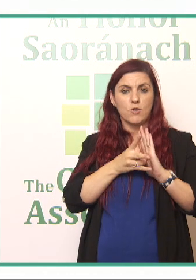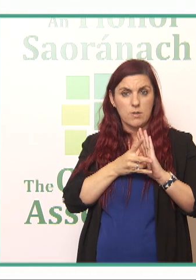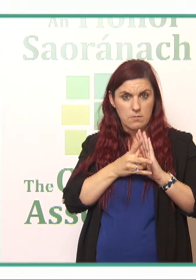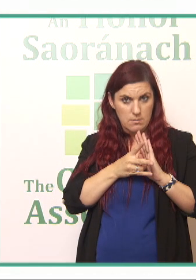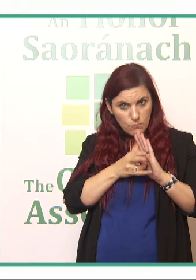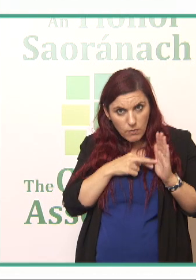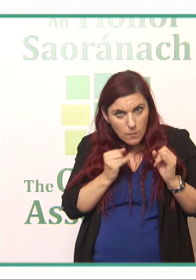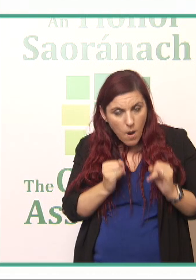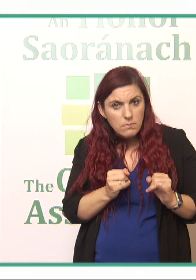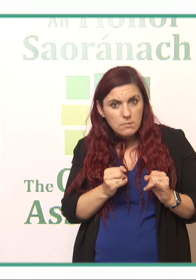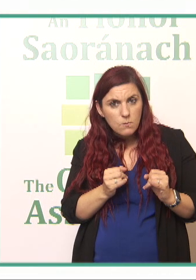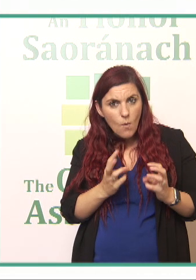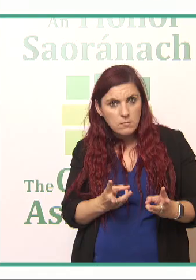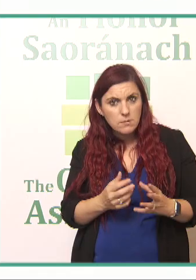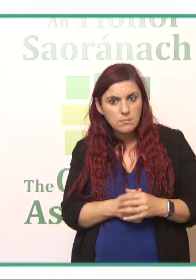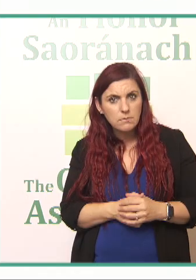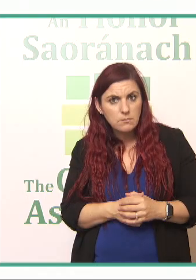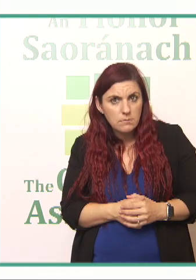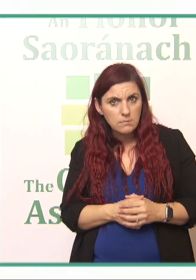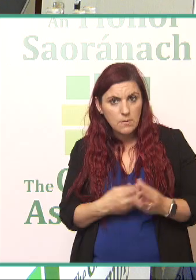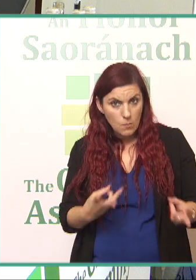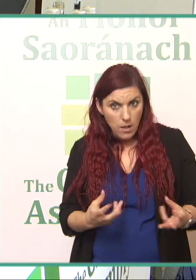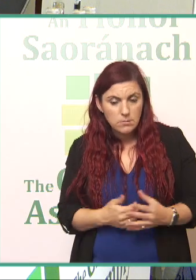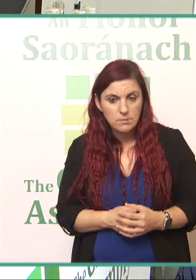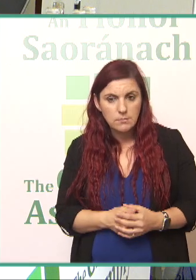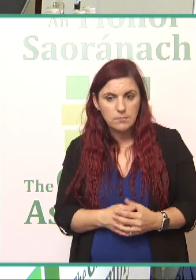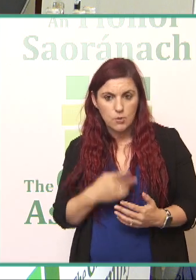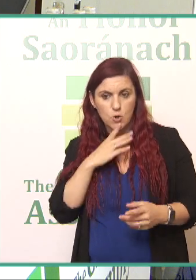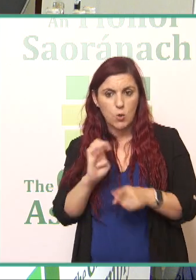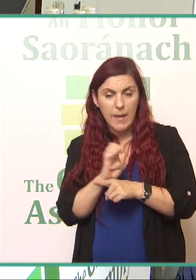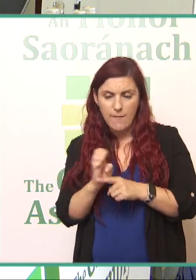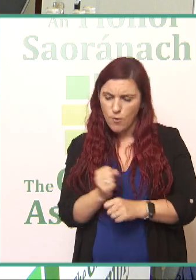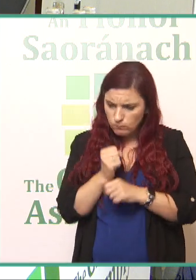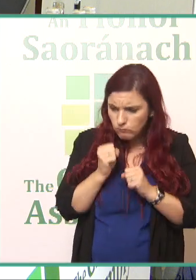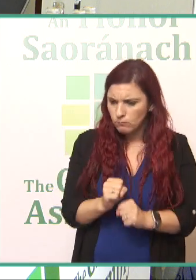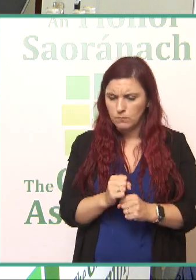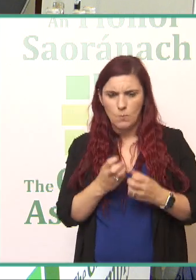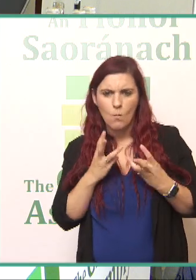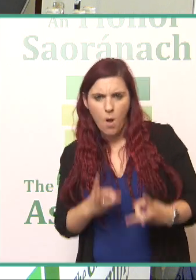if we want to we can simple as but do we have enough determination do we have enough imagination